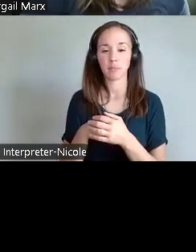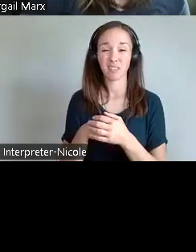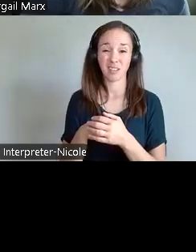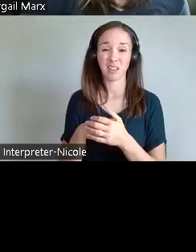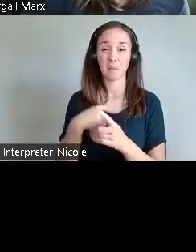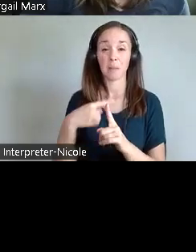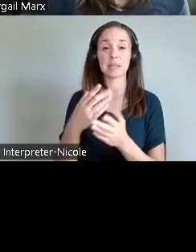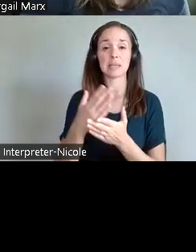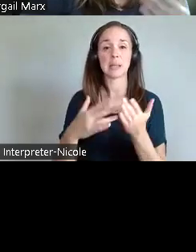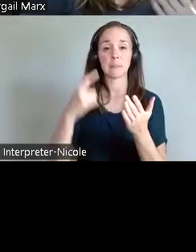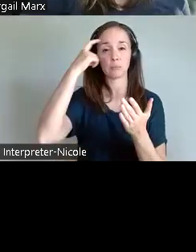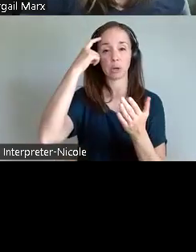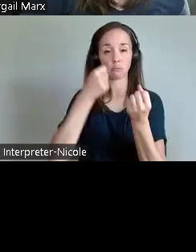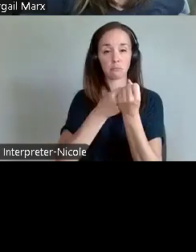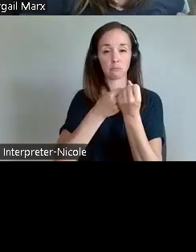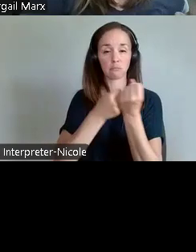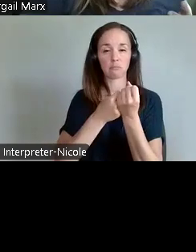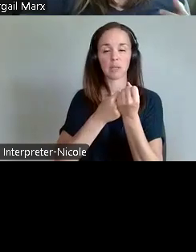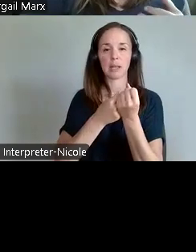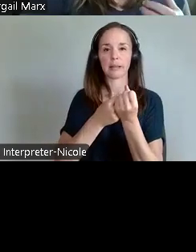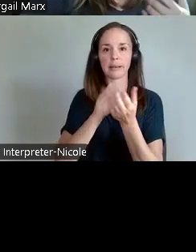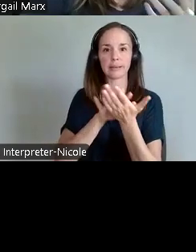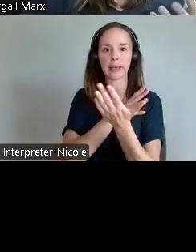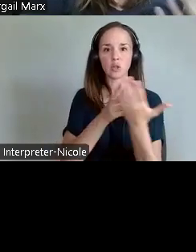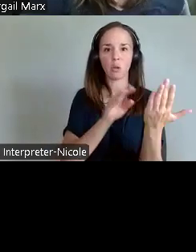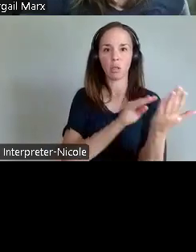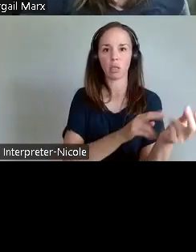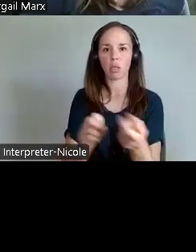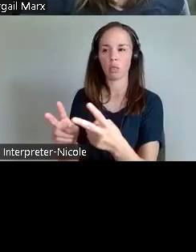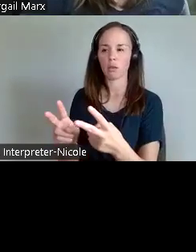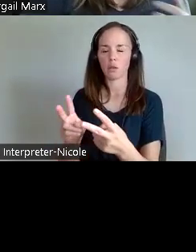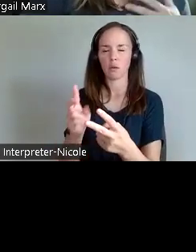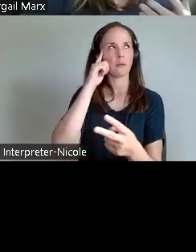functioning supports like having his schedule on his device or having checklists or task lists